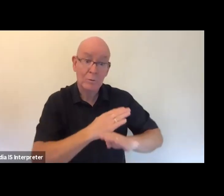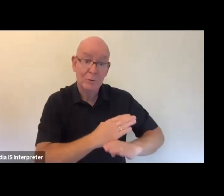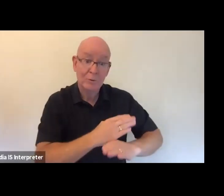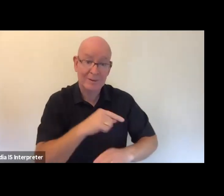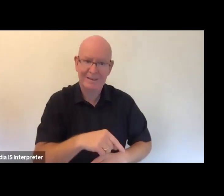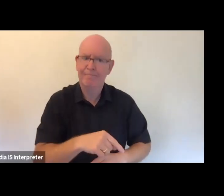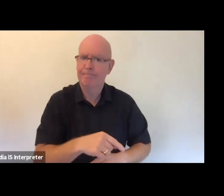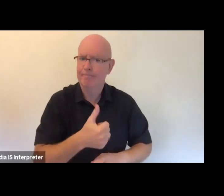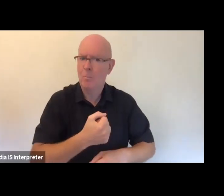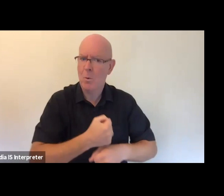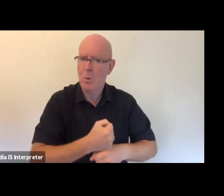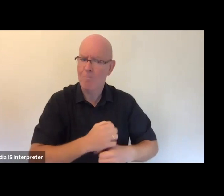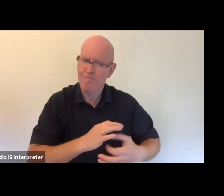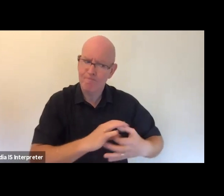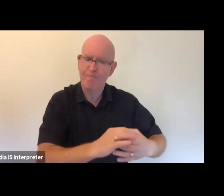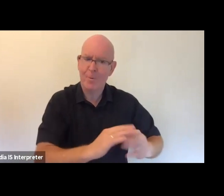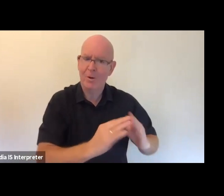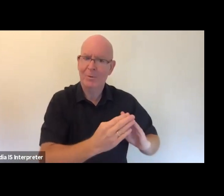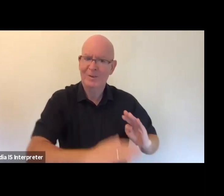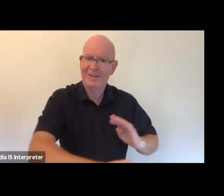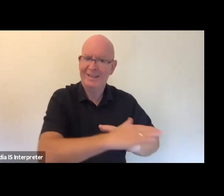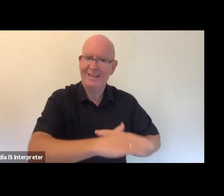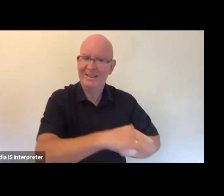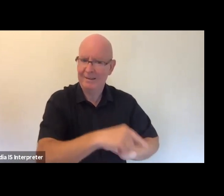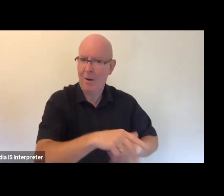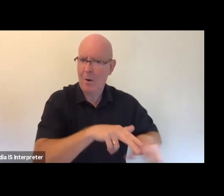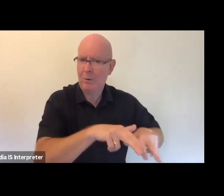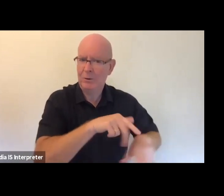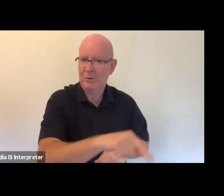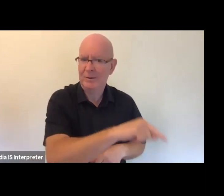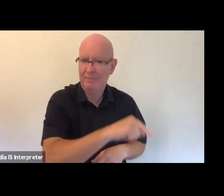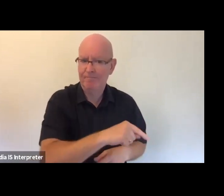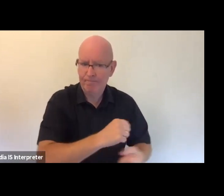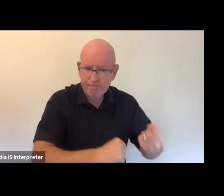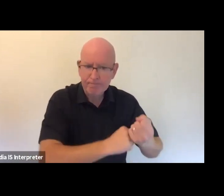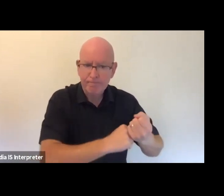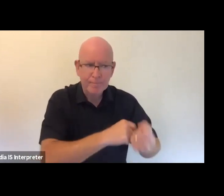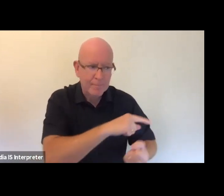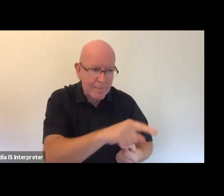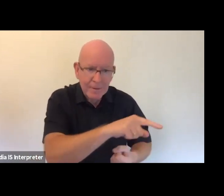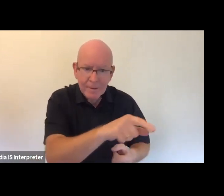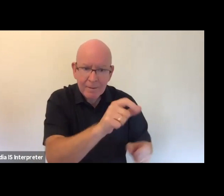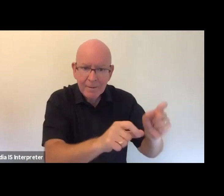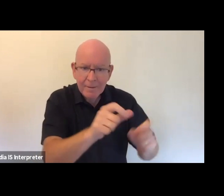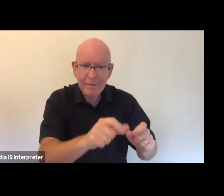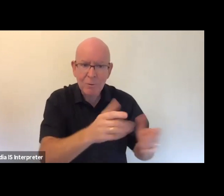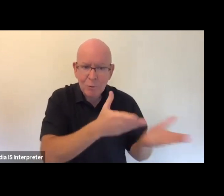And I’ll direct this question to Karishma, please. So information dissemination is critical